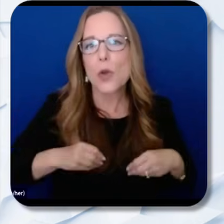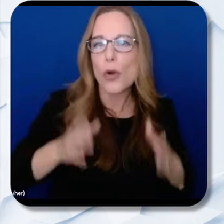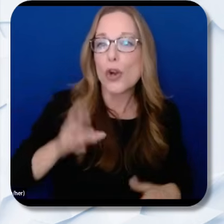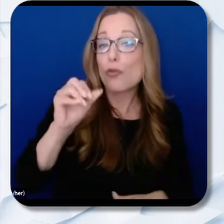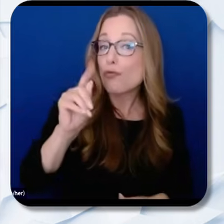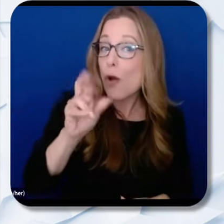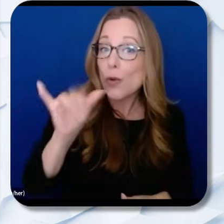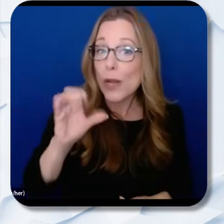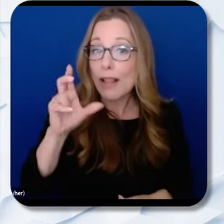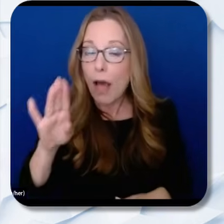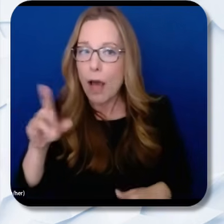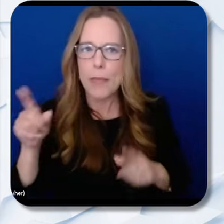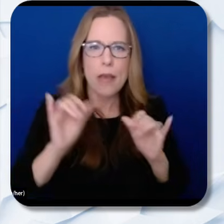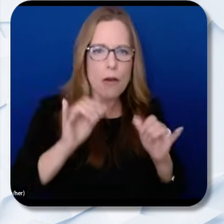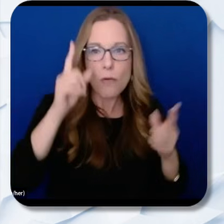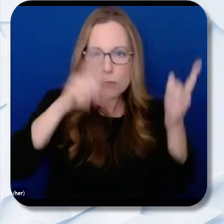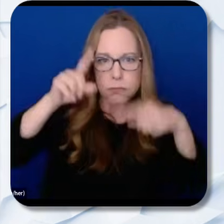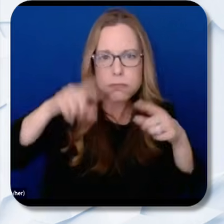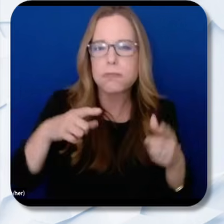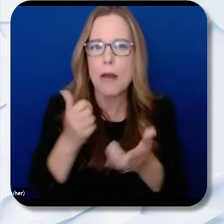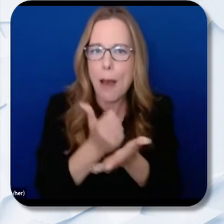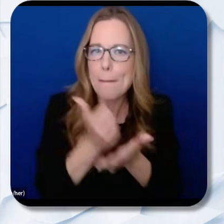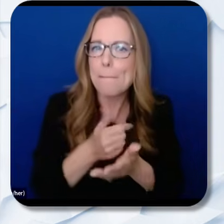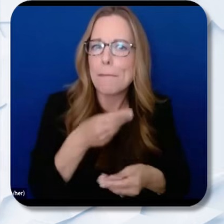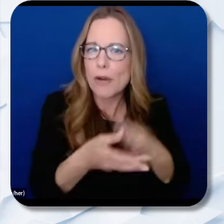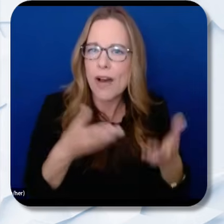gave me places to stay, helped me with, you know, clothes for school.